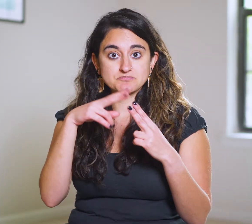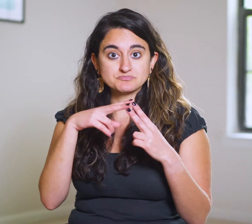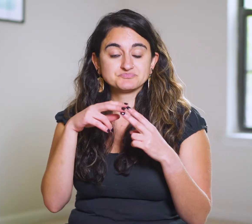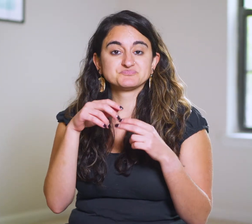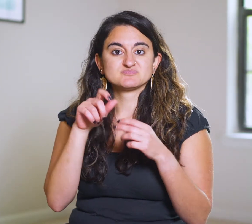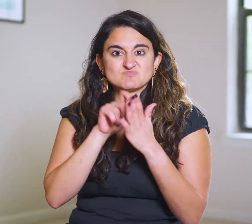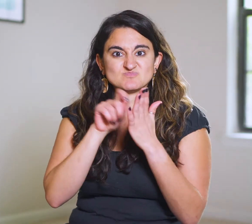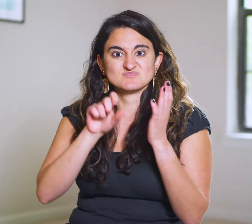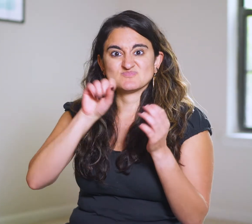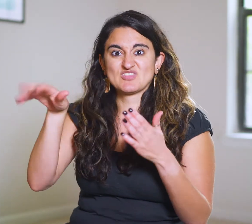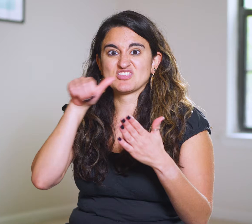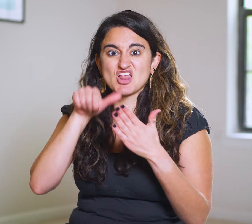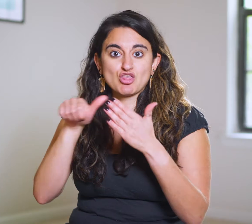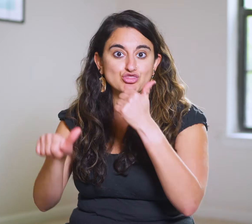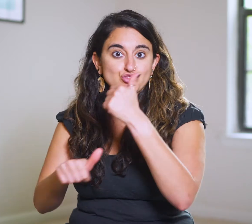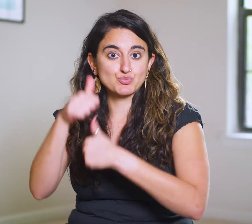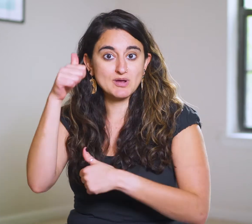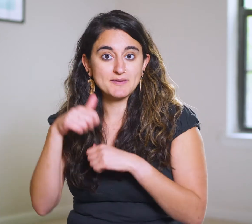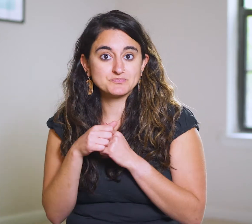send him a threatening letter.